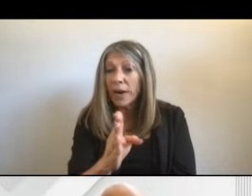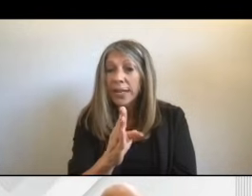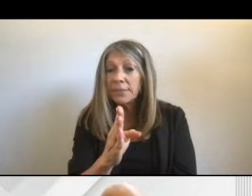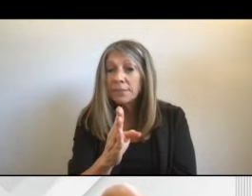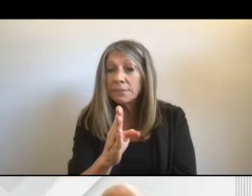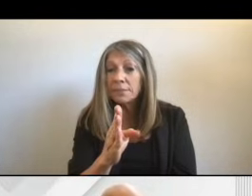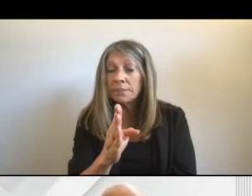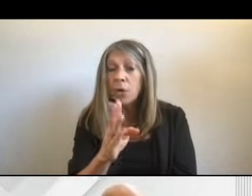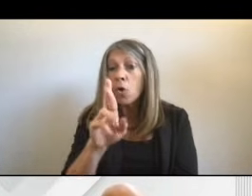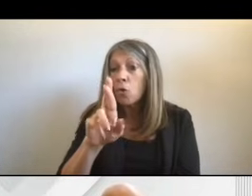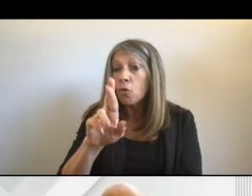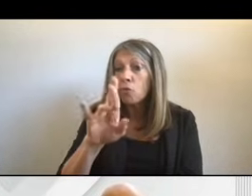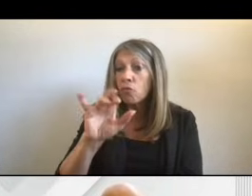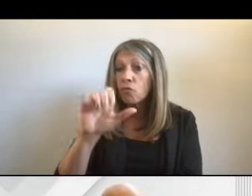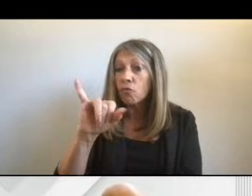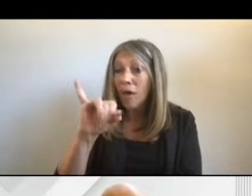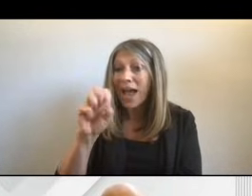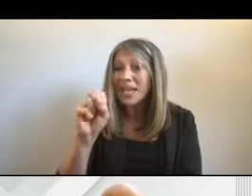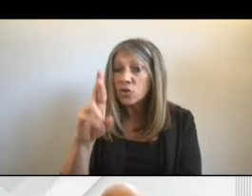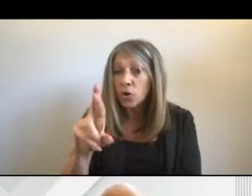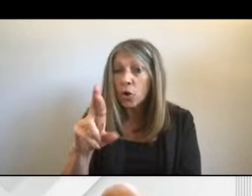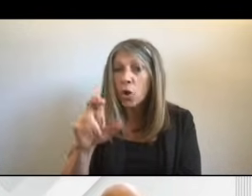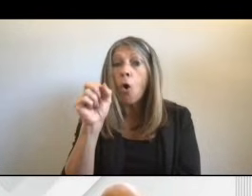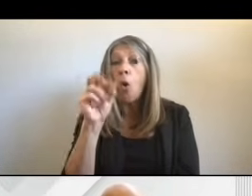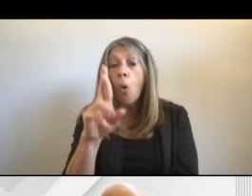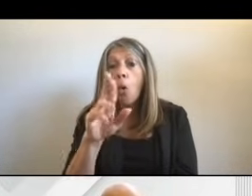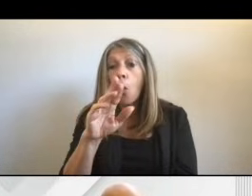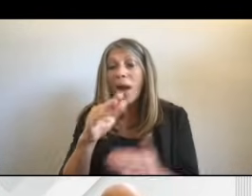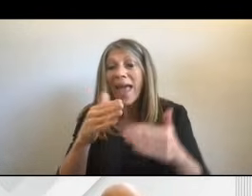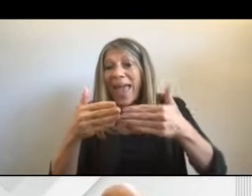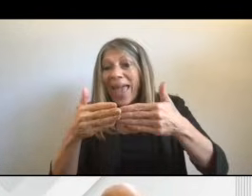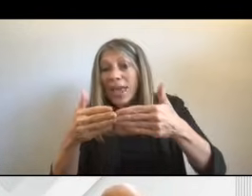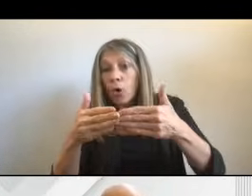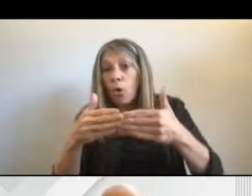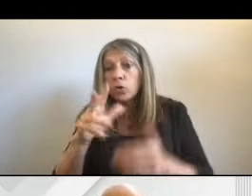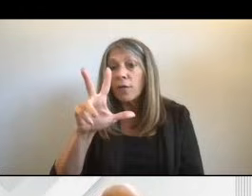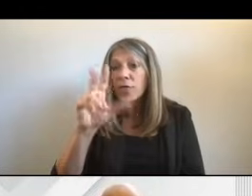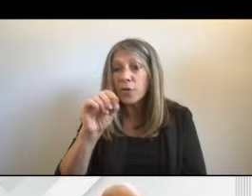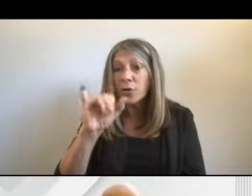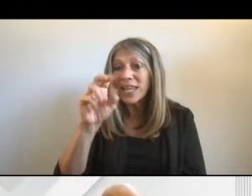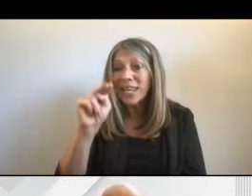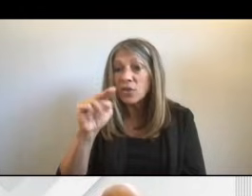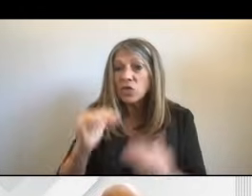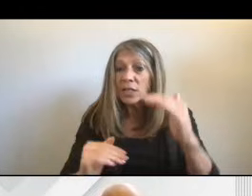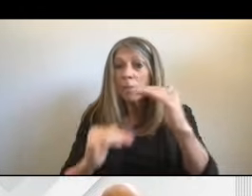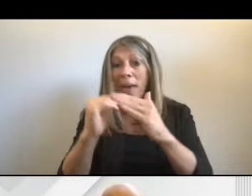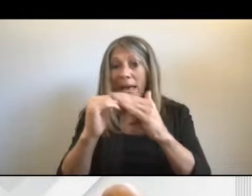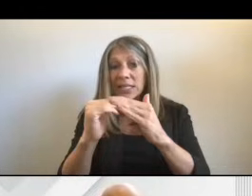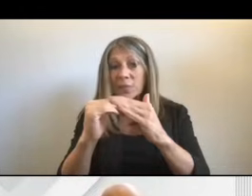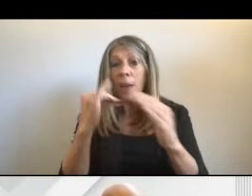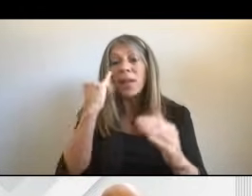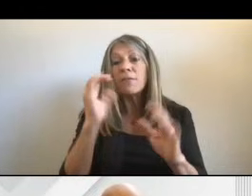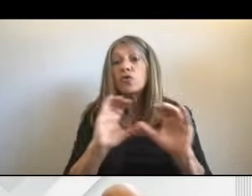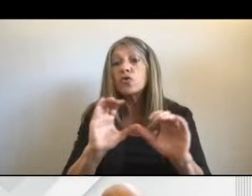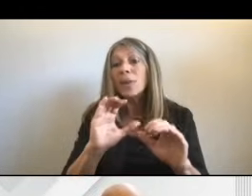riser, or you do an angled riser of 30 inches maximum - if you're doing an angled riser - or if